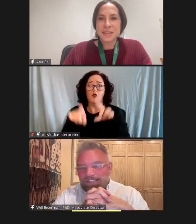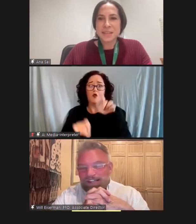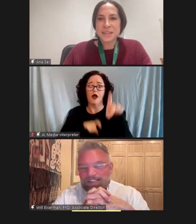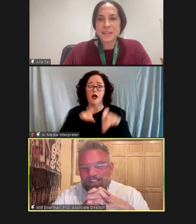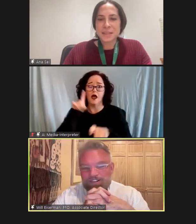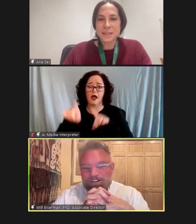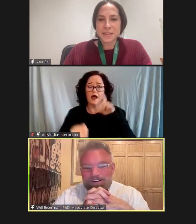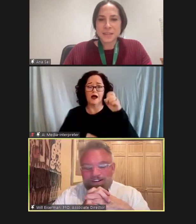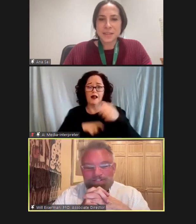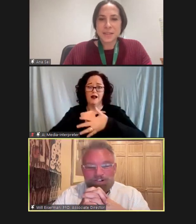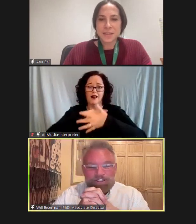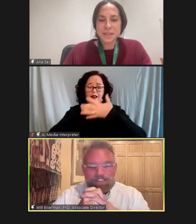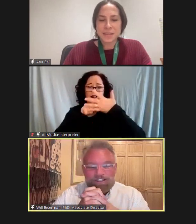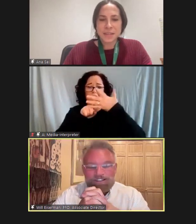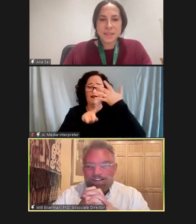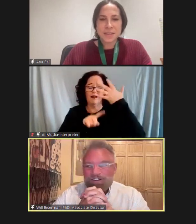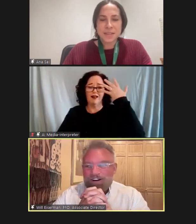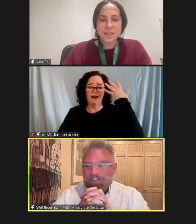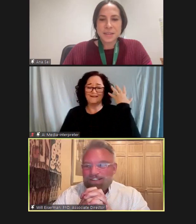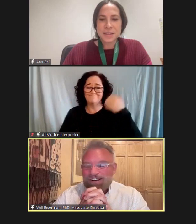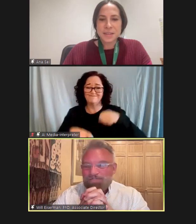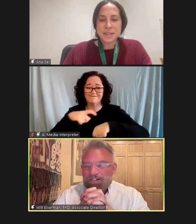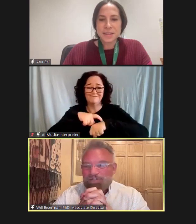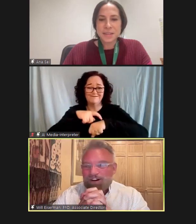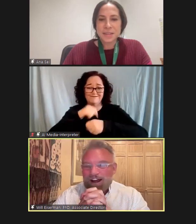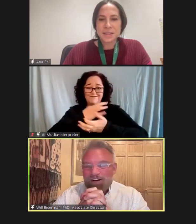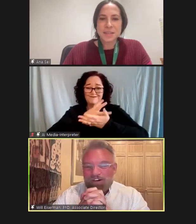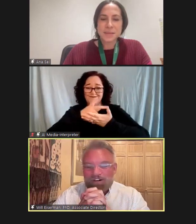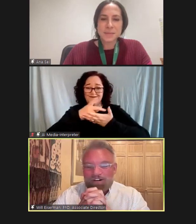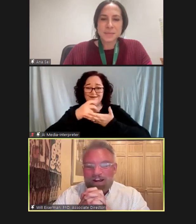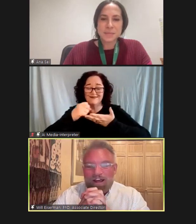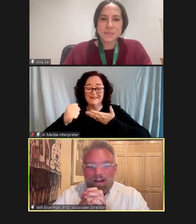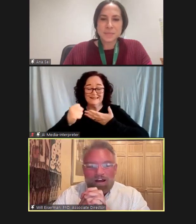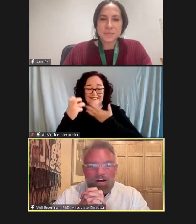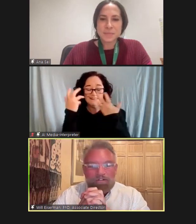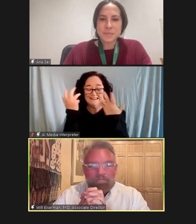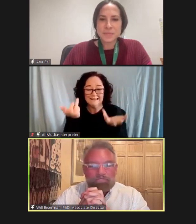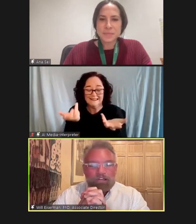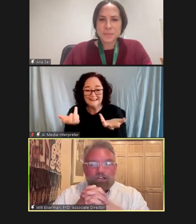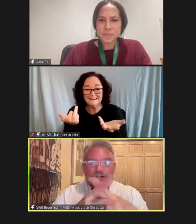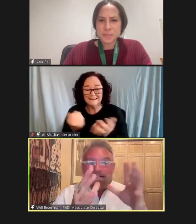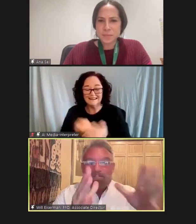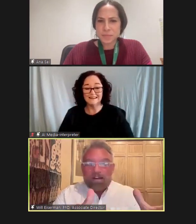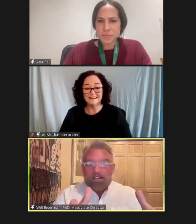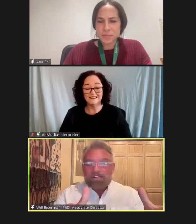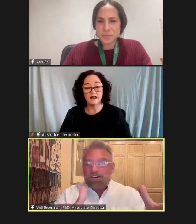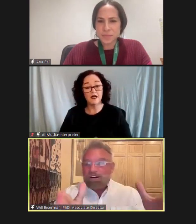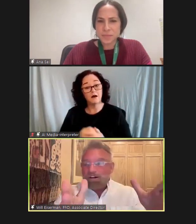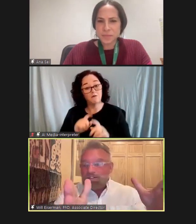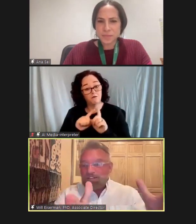to and unfortunately we're at the top of